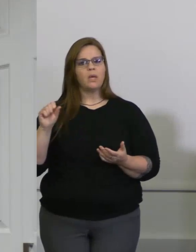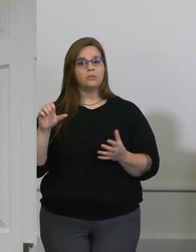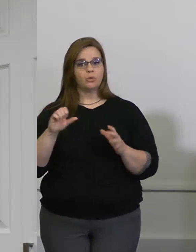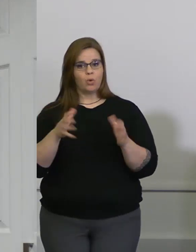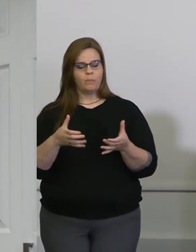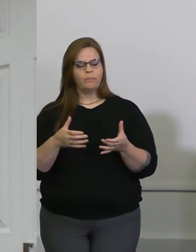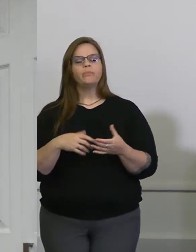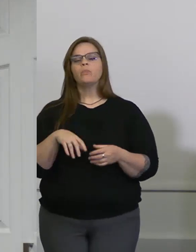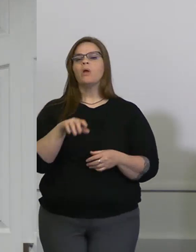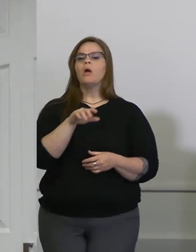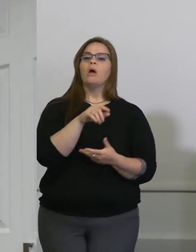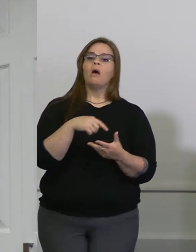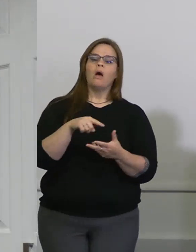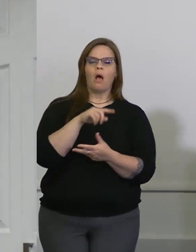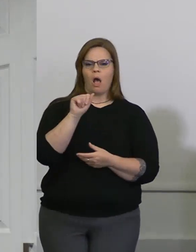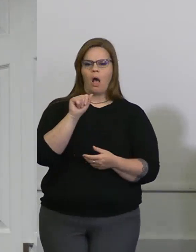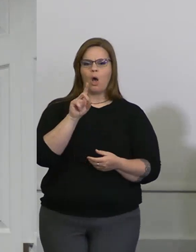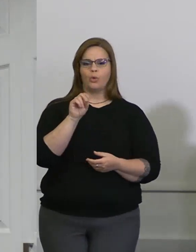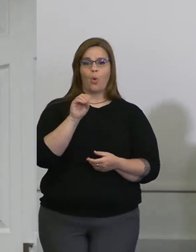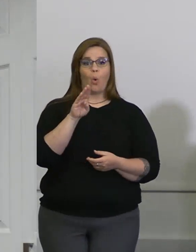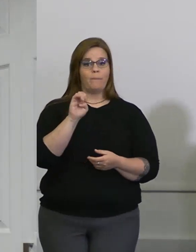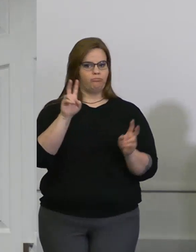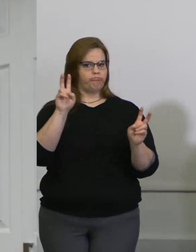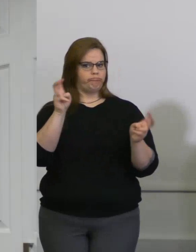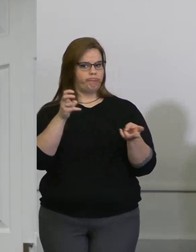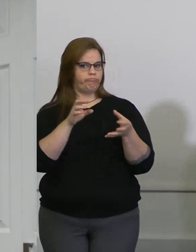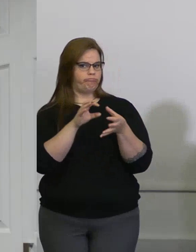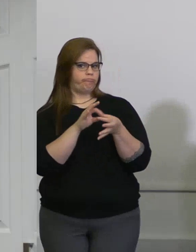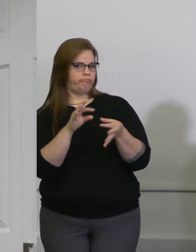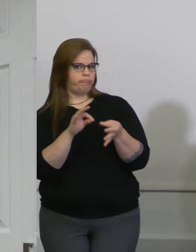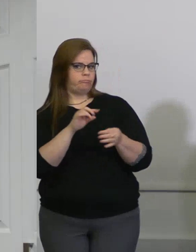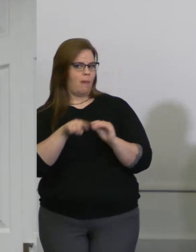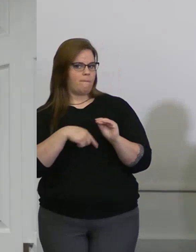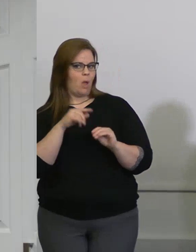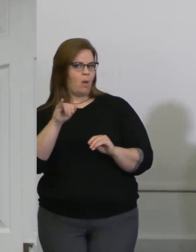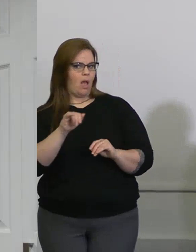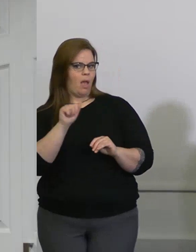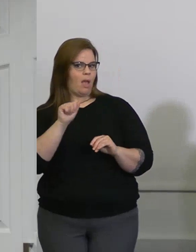Adobe had this to say about I Accessible on their official blog.